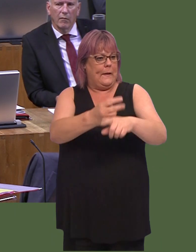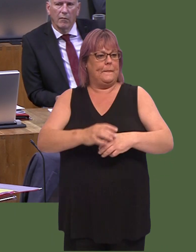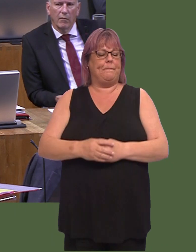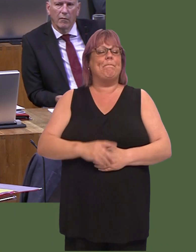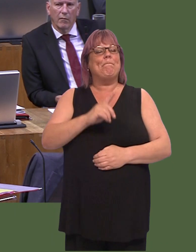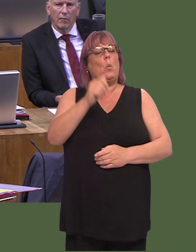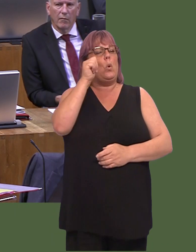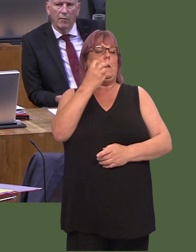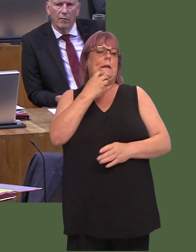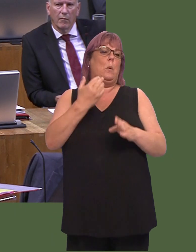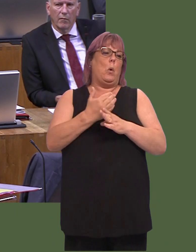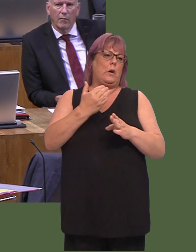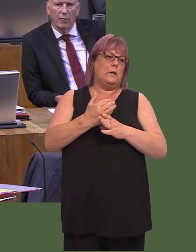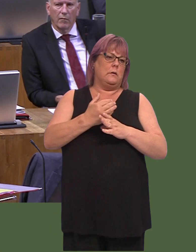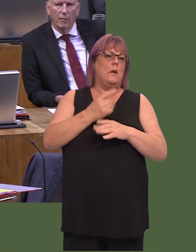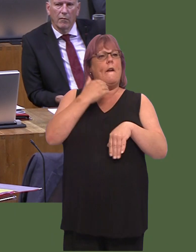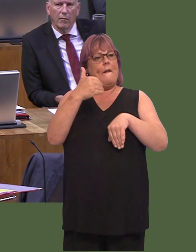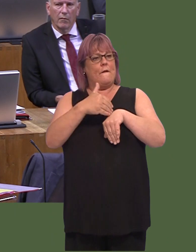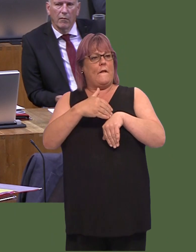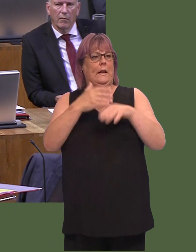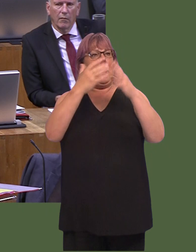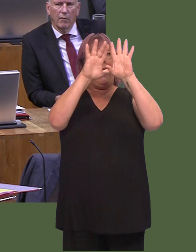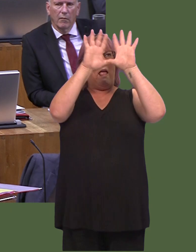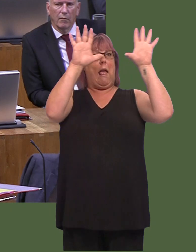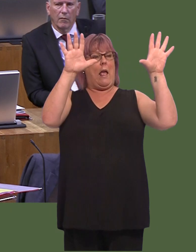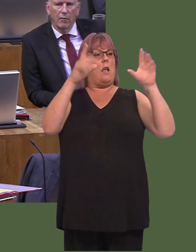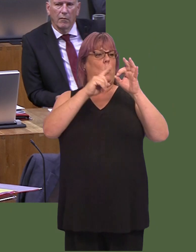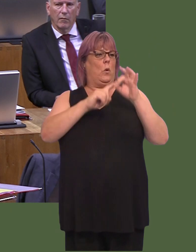Inevitably, where there's a steelworks, that will have an effect on air quality, but the